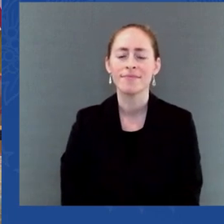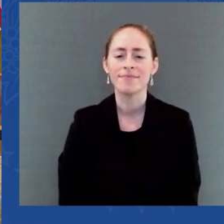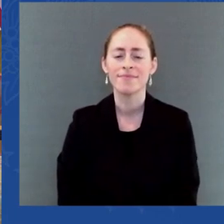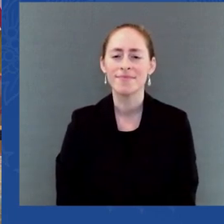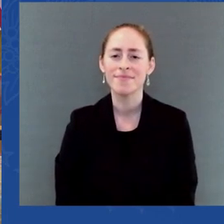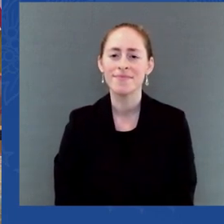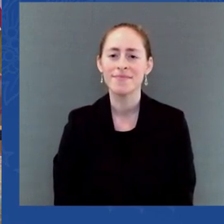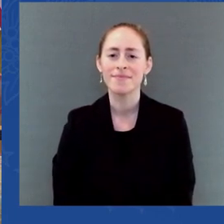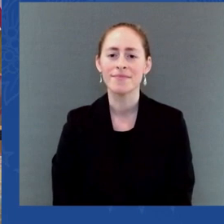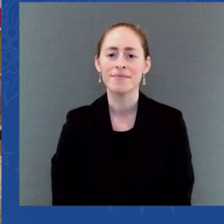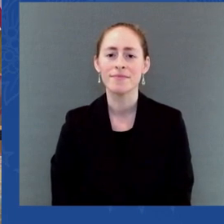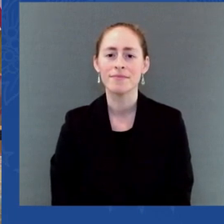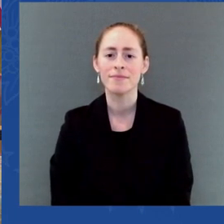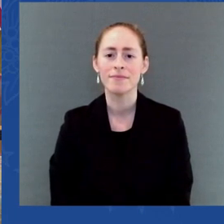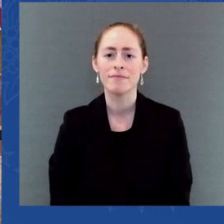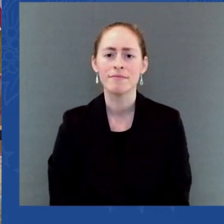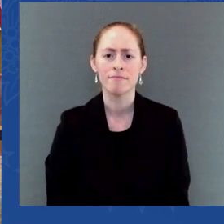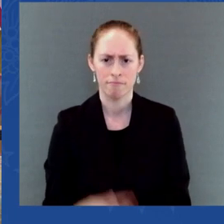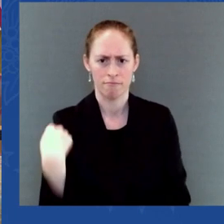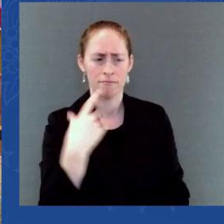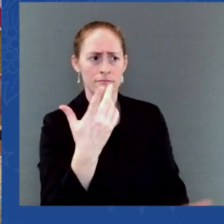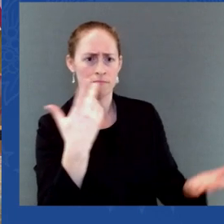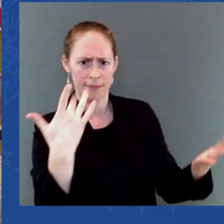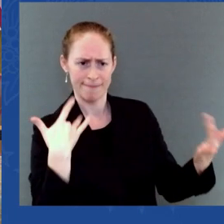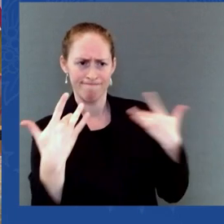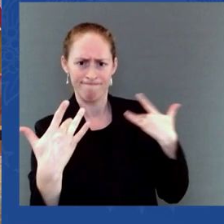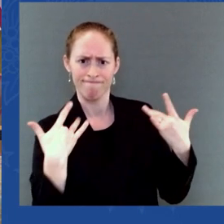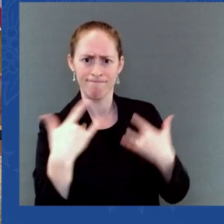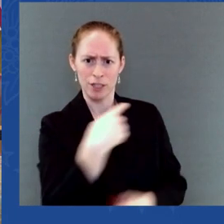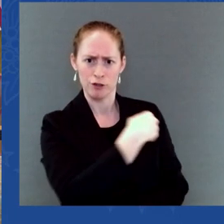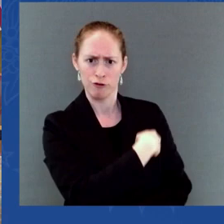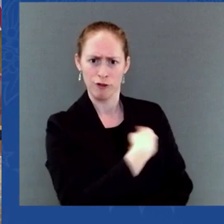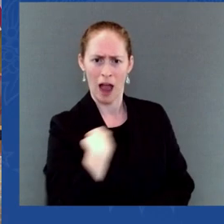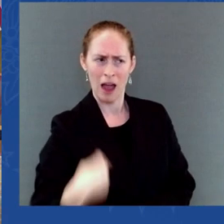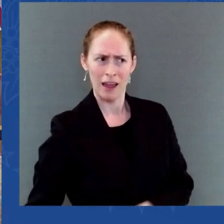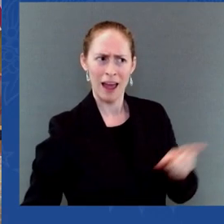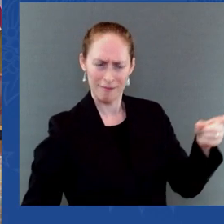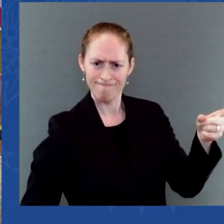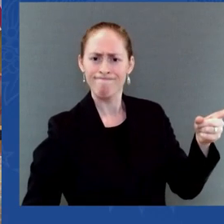and Mexico account for 13 percent of the world market,